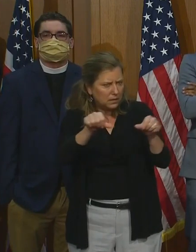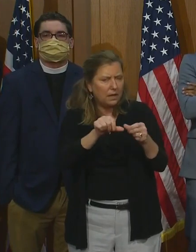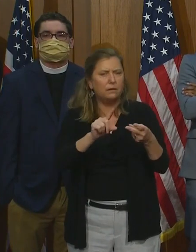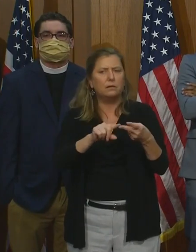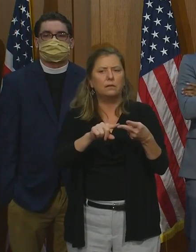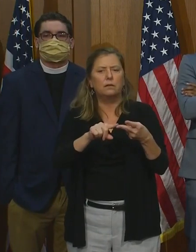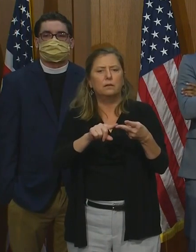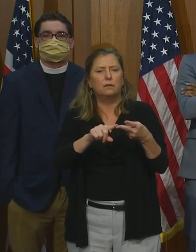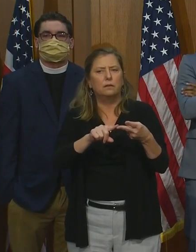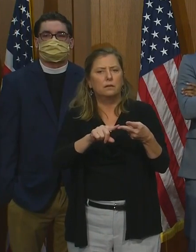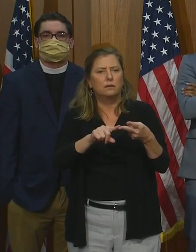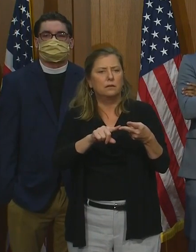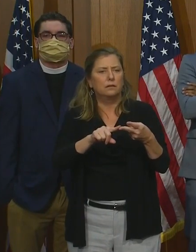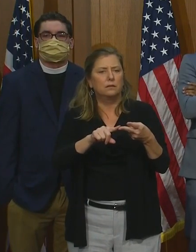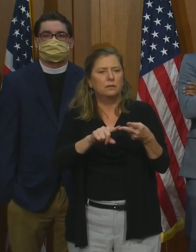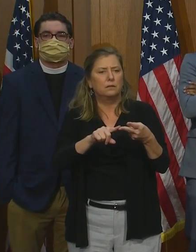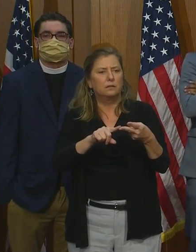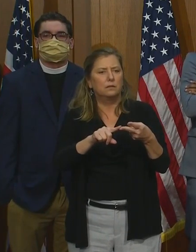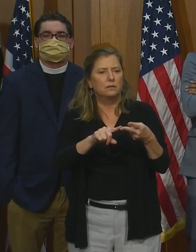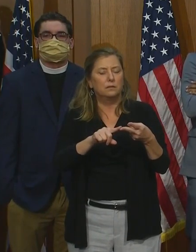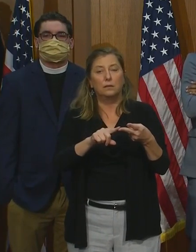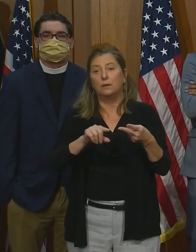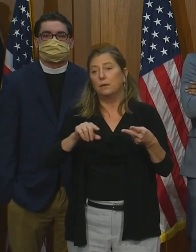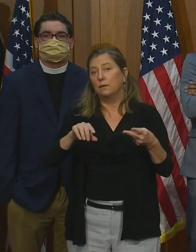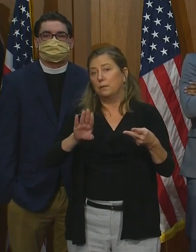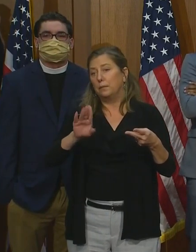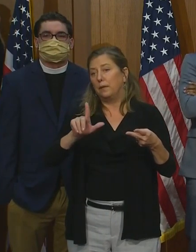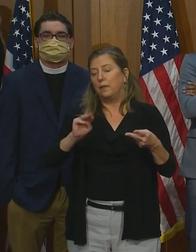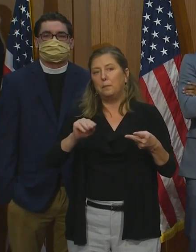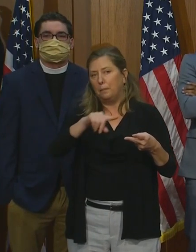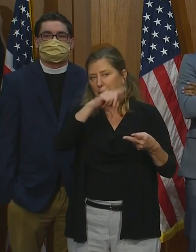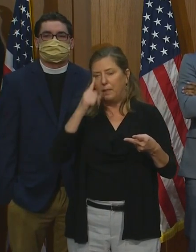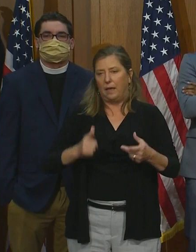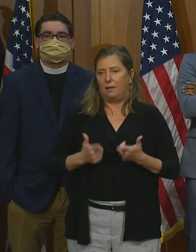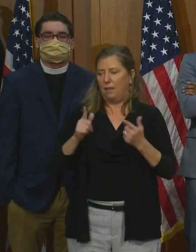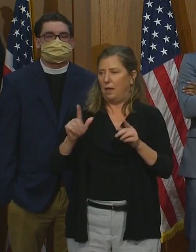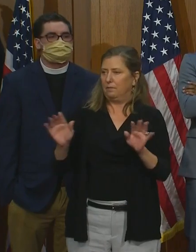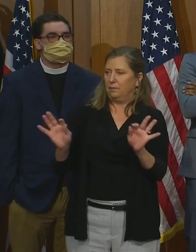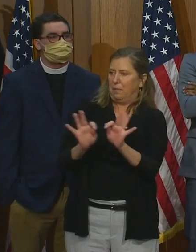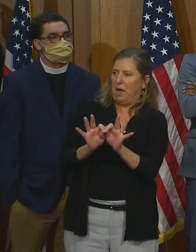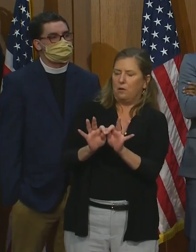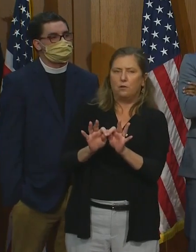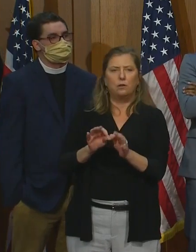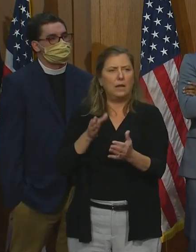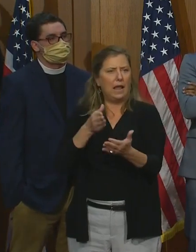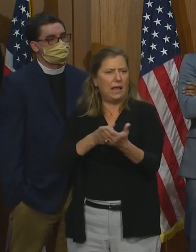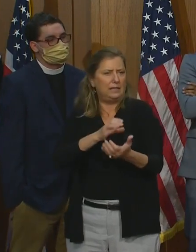GOING TO BE. FROM ALSO WHAT GOING TO HAPPEN SOME OF THE